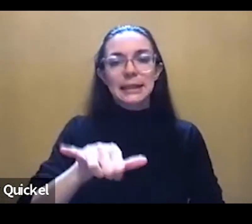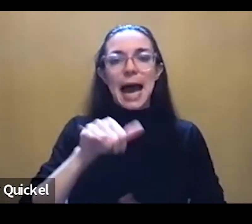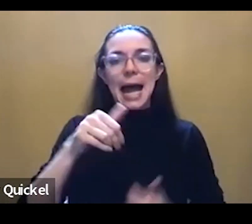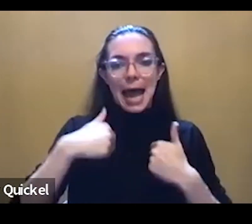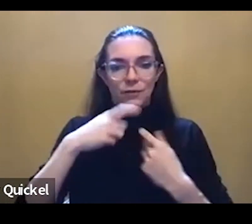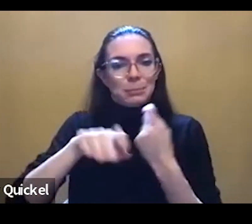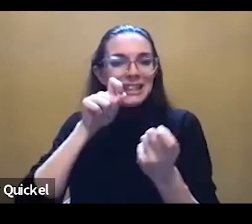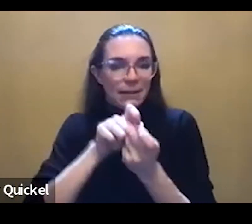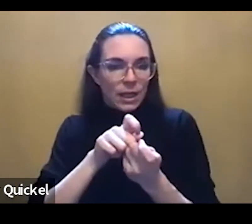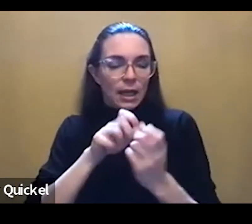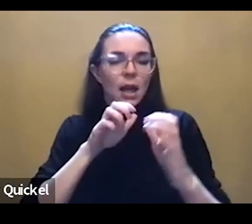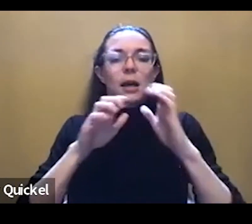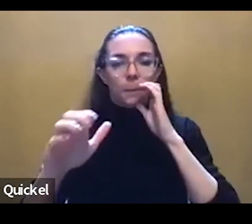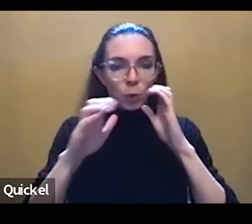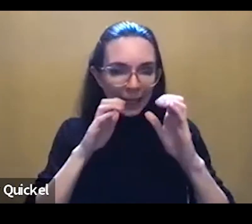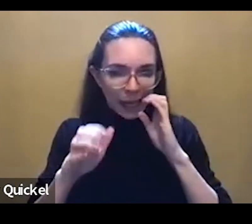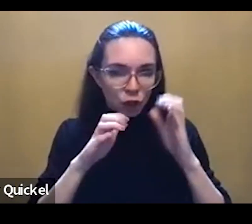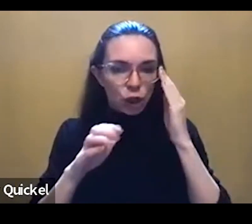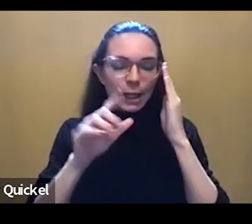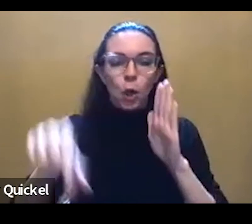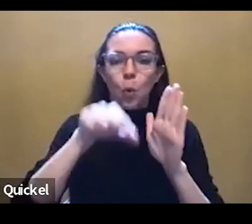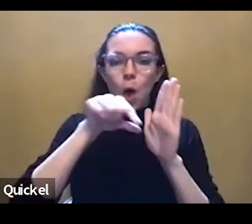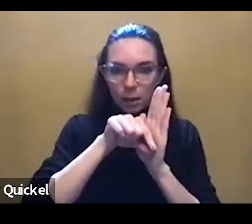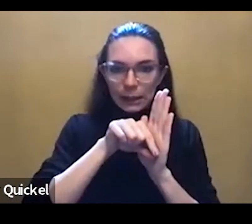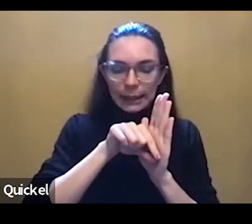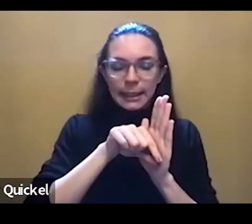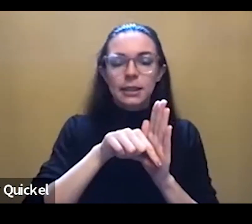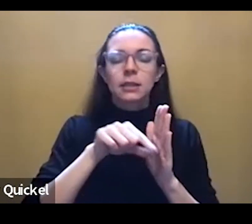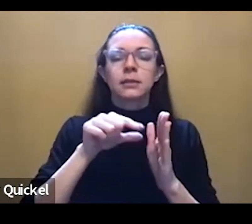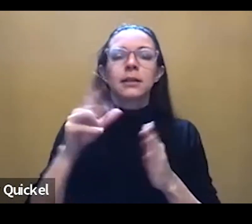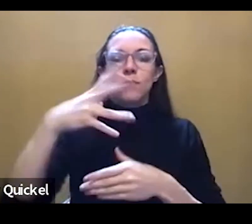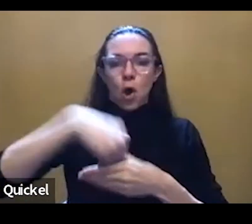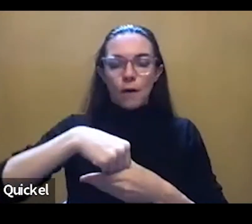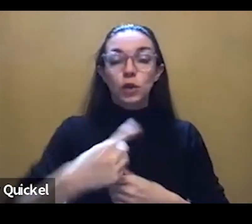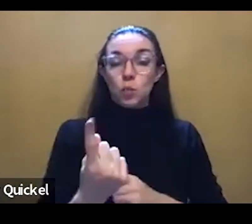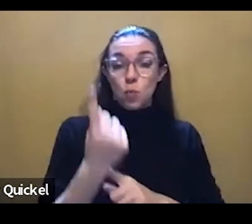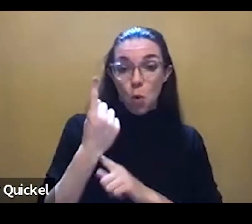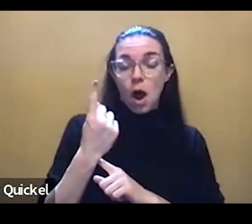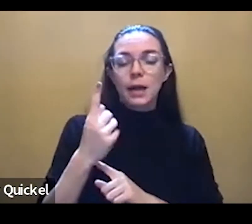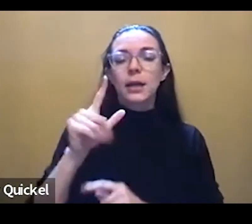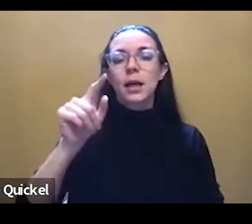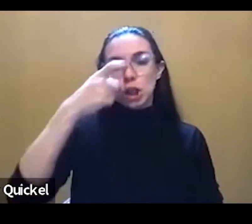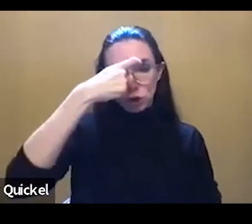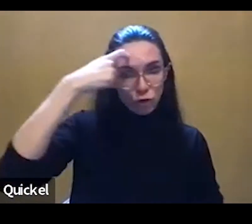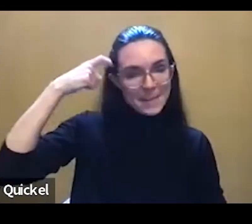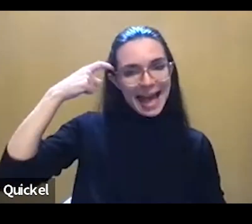particular communication qualities about them, one of them being traumatic brain